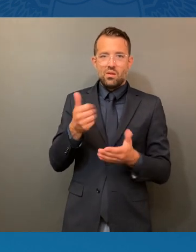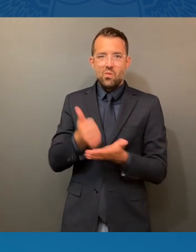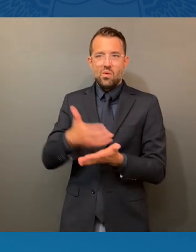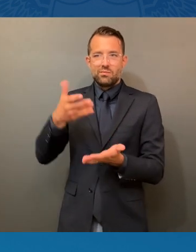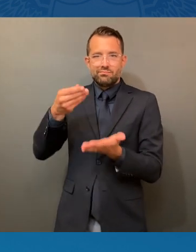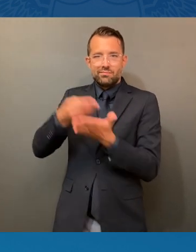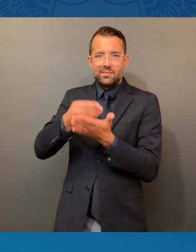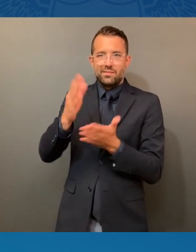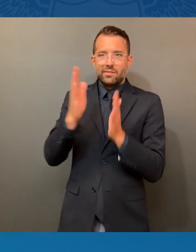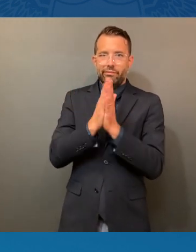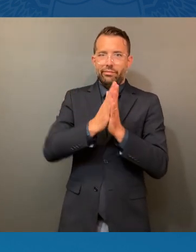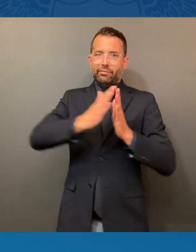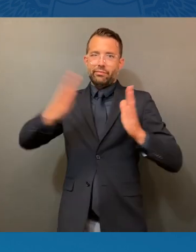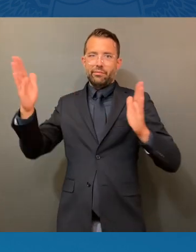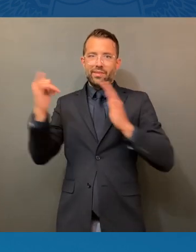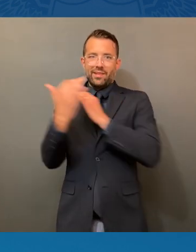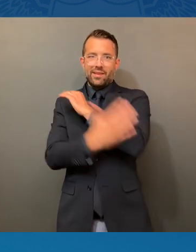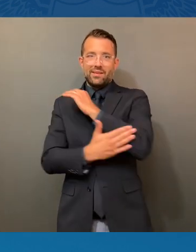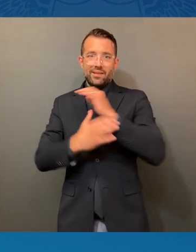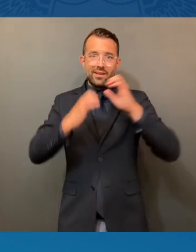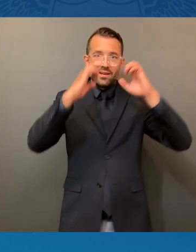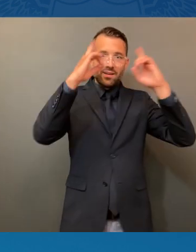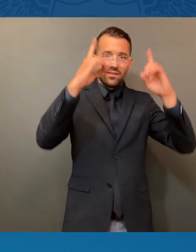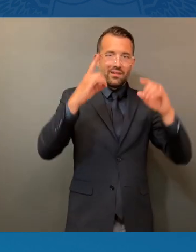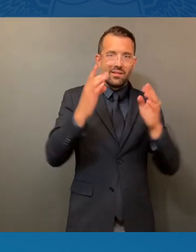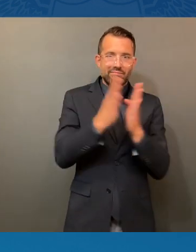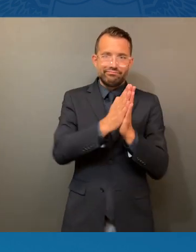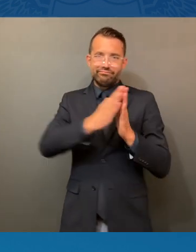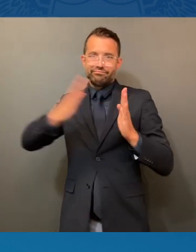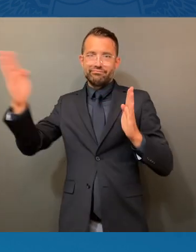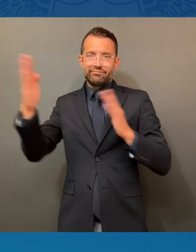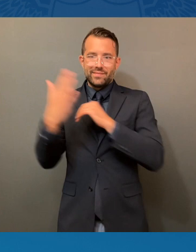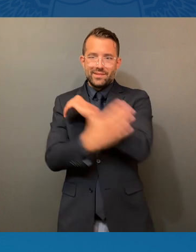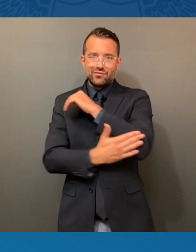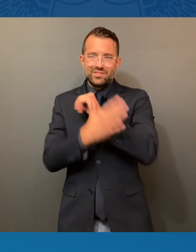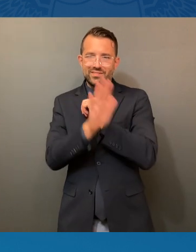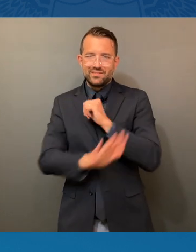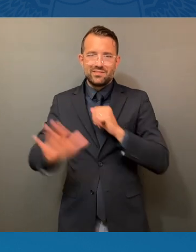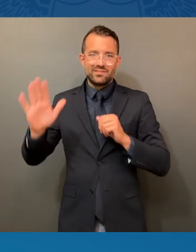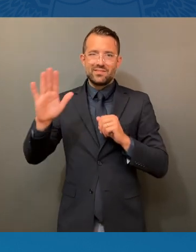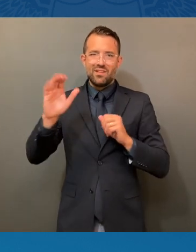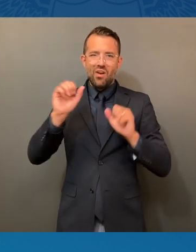and the opportunity gap that still exists in far too many communities.